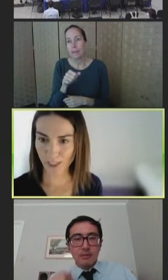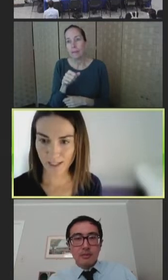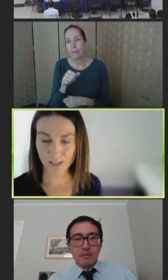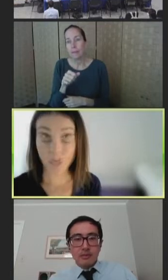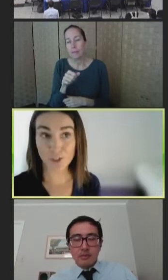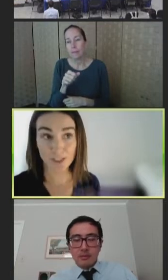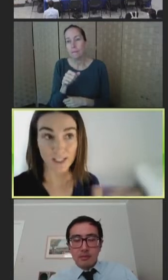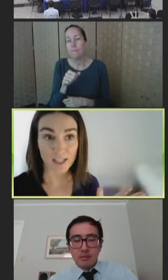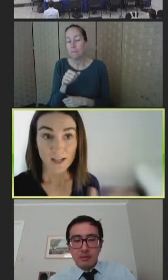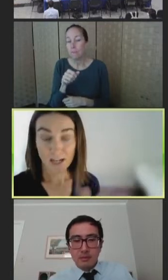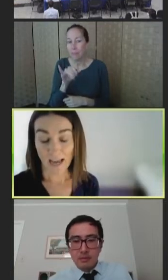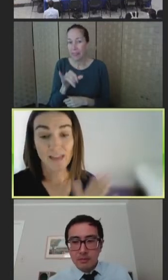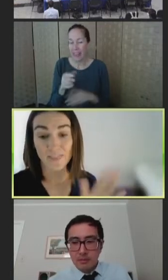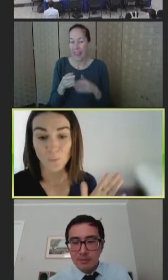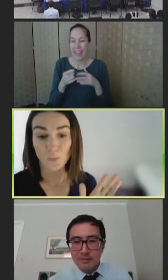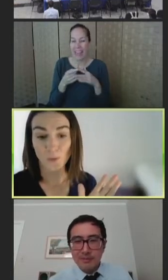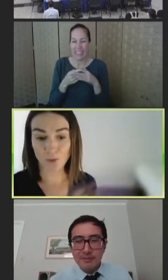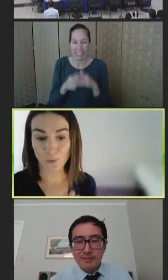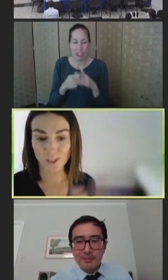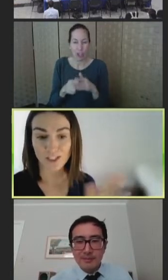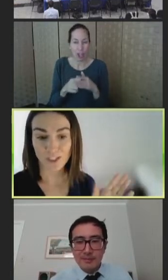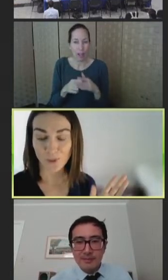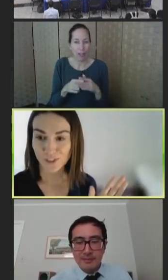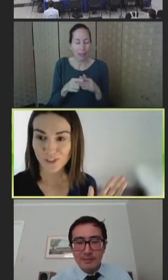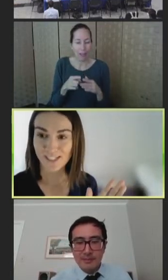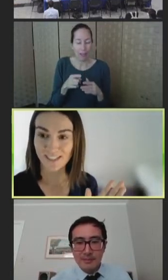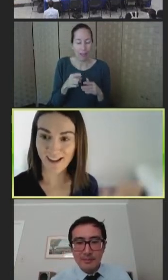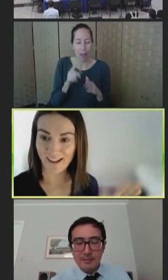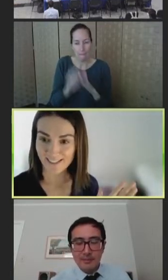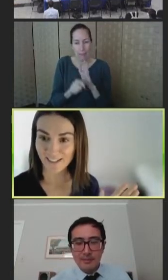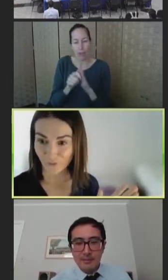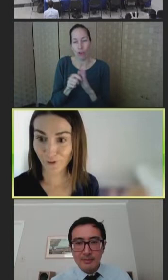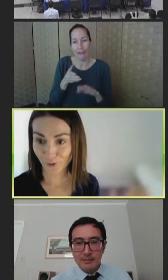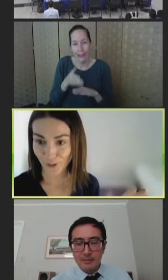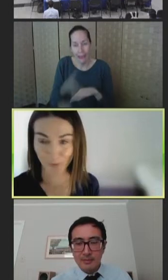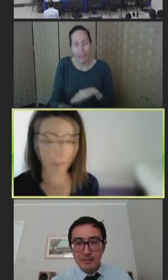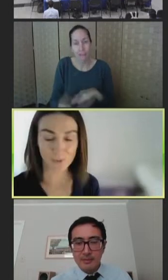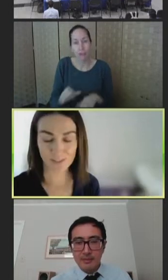And certainly, I think one question that we're interested in asking further, and we haven't